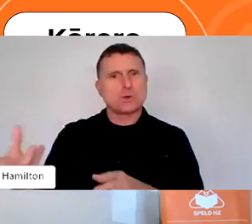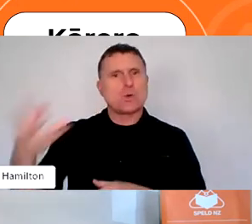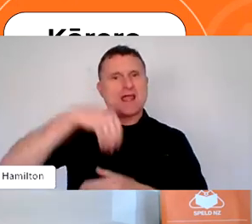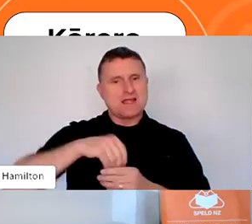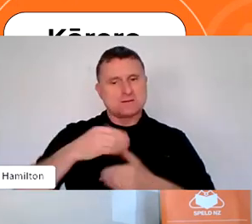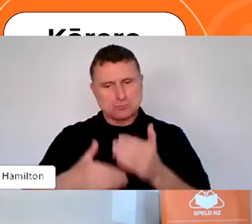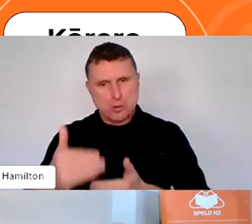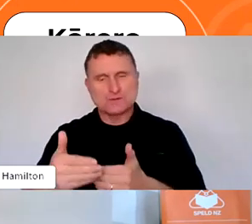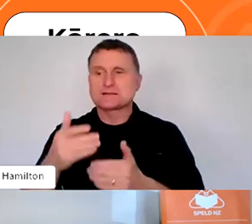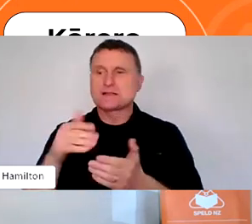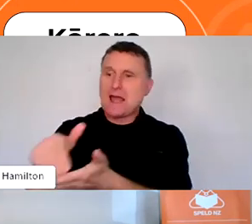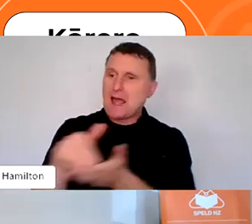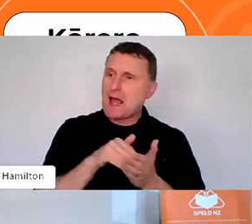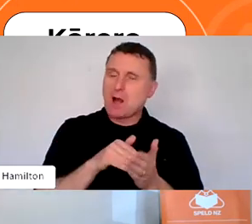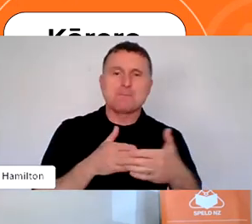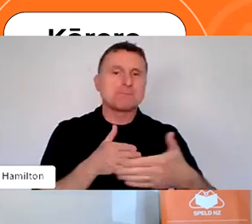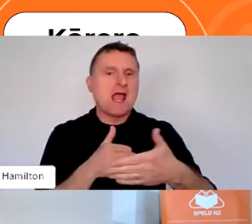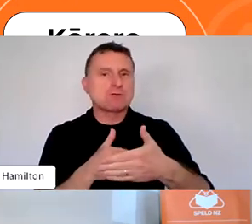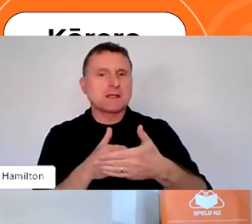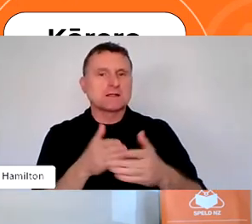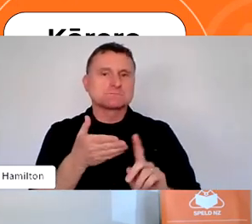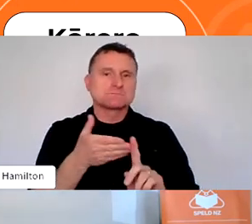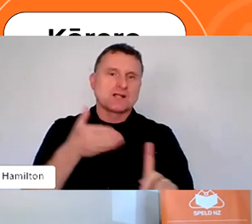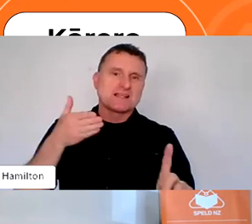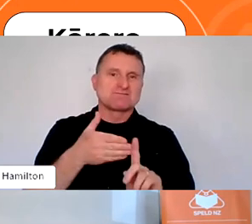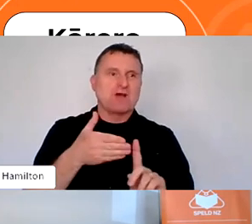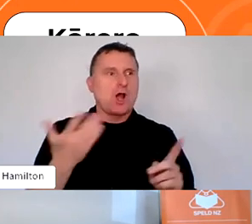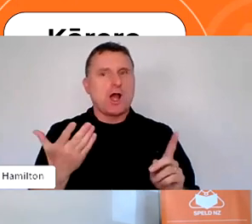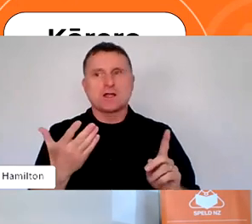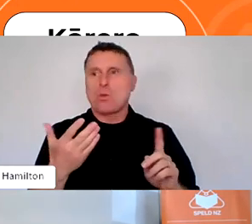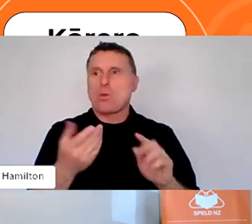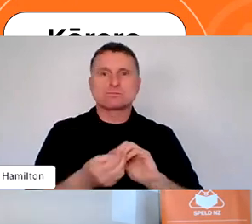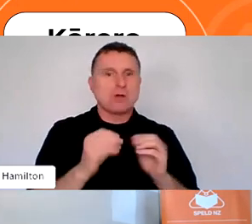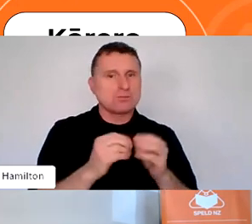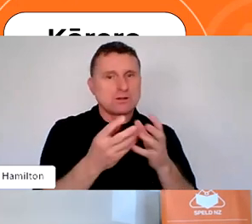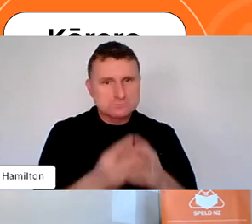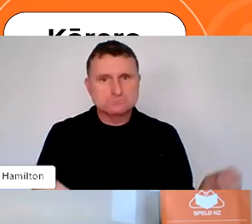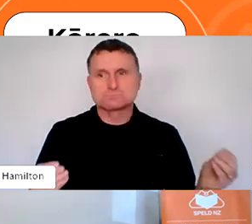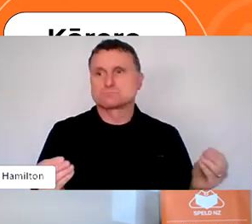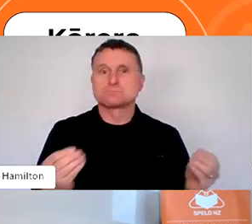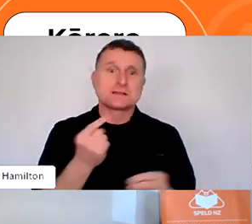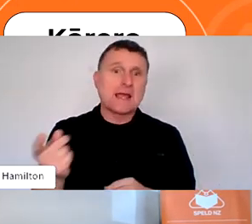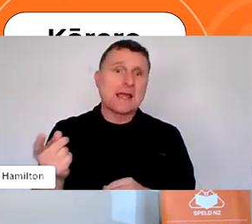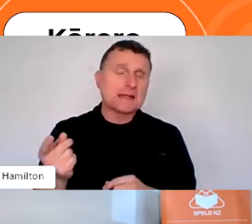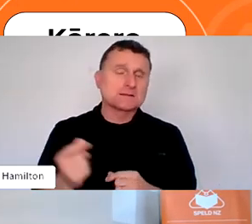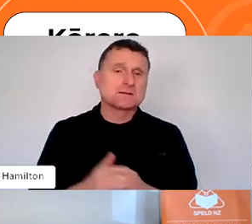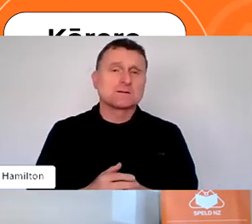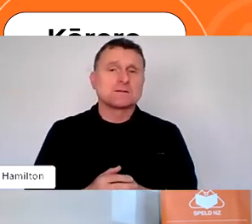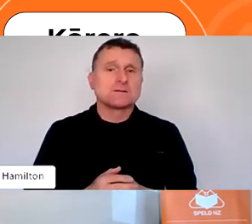barriers and set goals and plan solutions. So my three key things